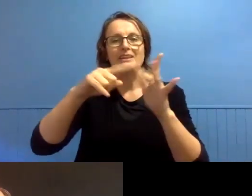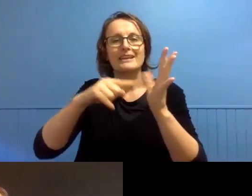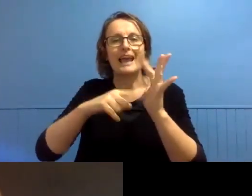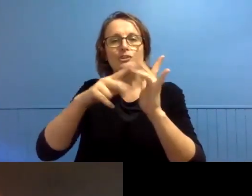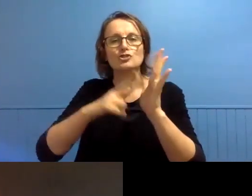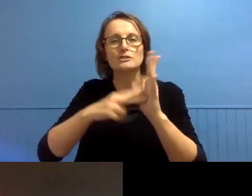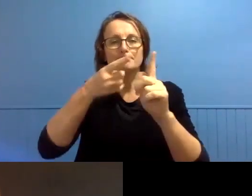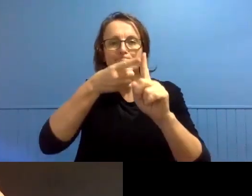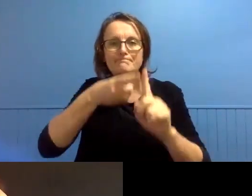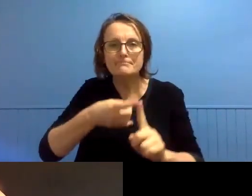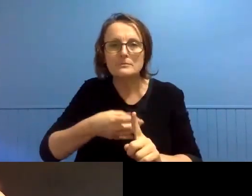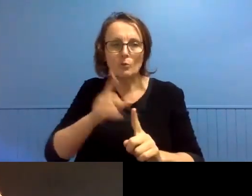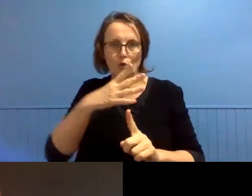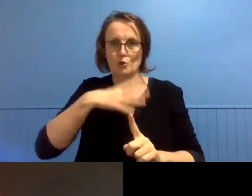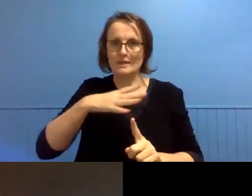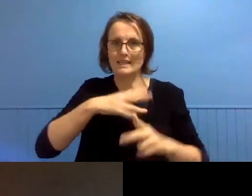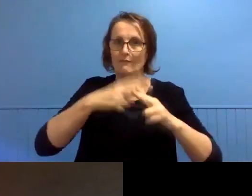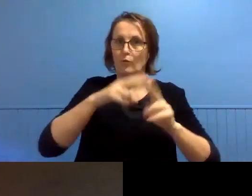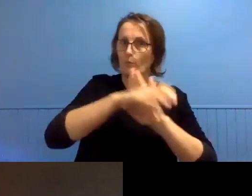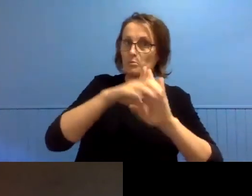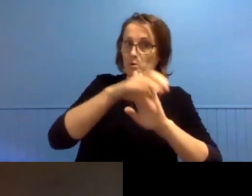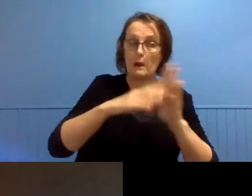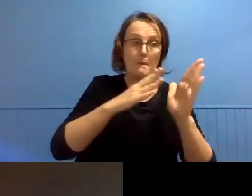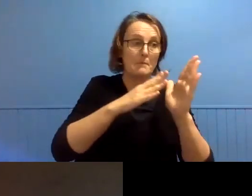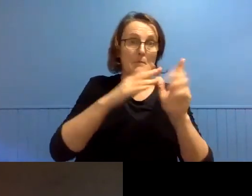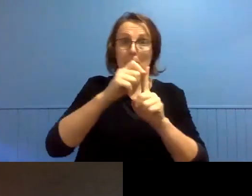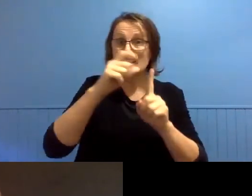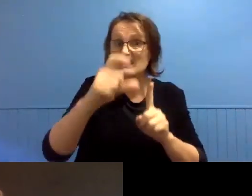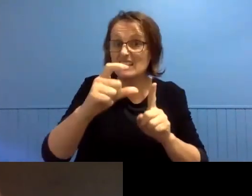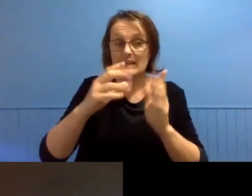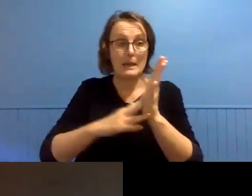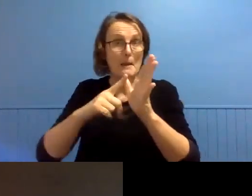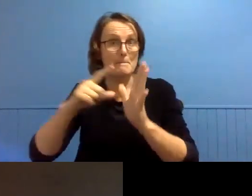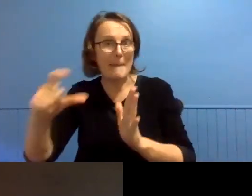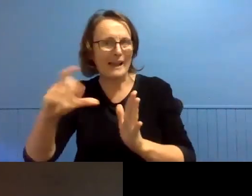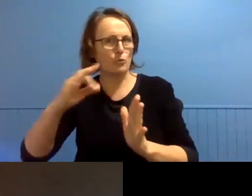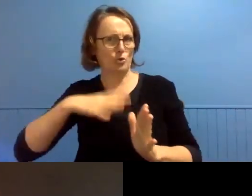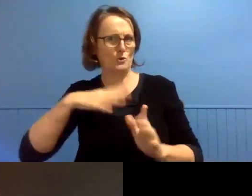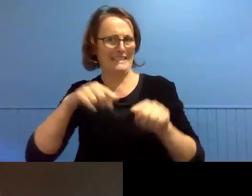that's an mac or a PC to run some - some of these things. So, for